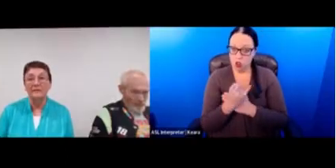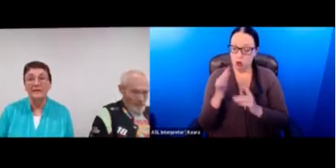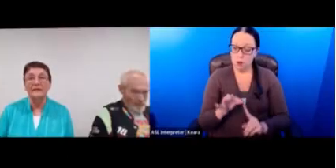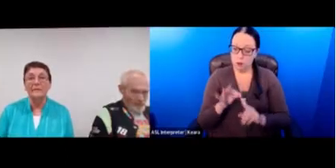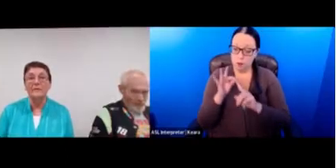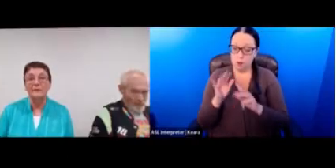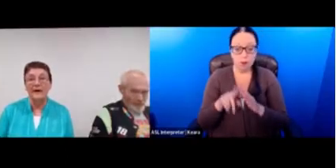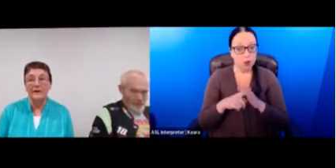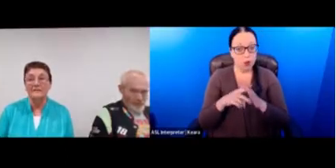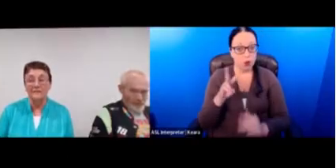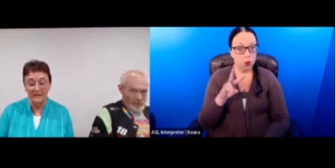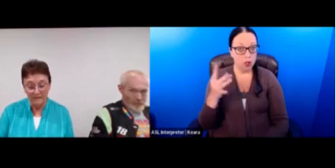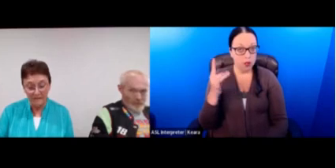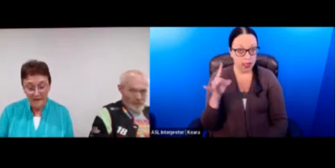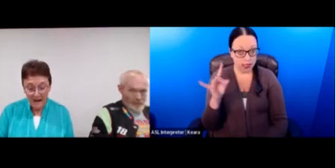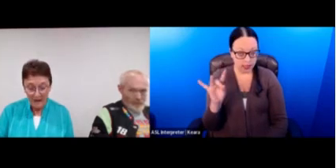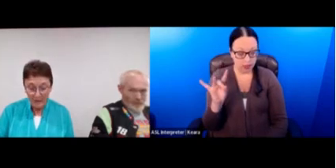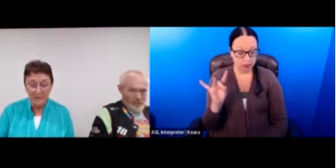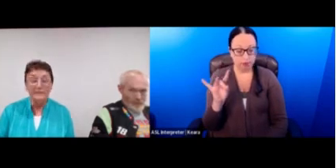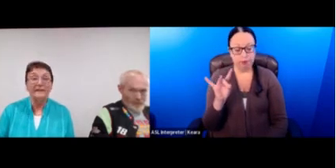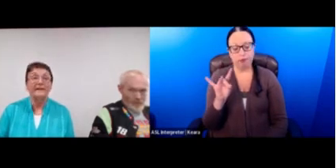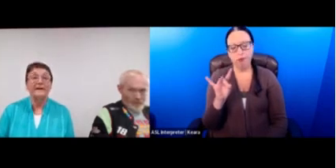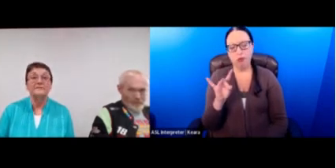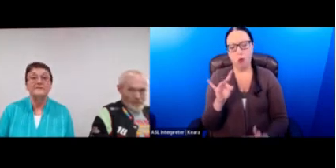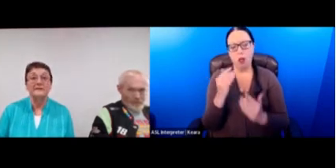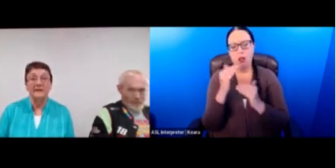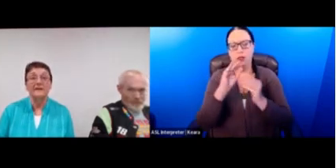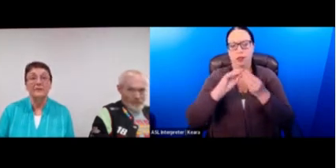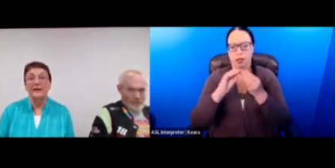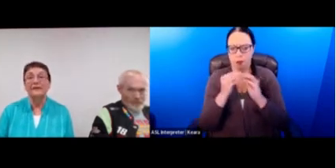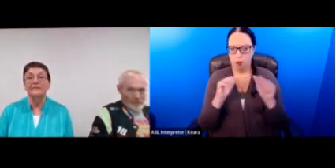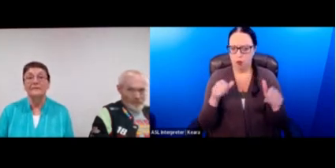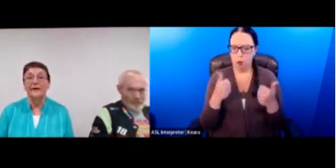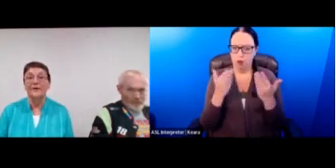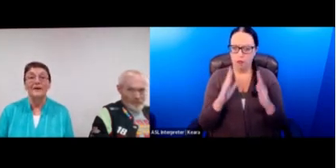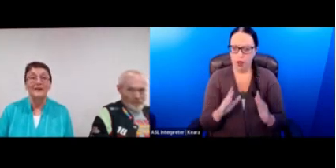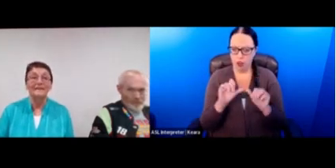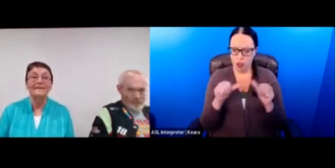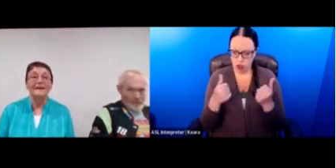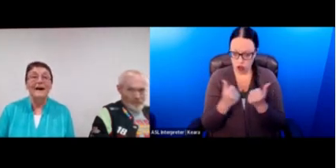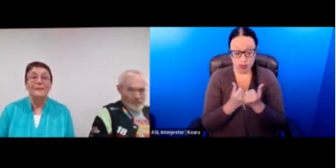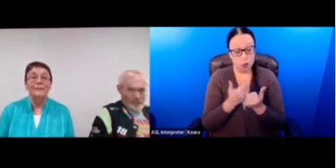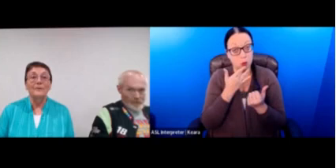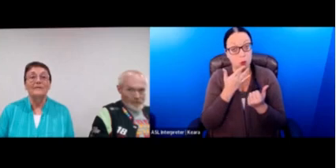a select number of provider agencies, we were lucky enough to get in on the ground level of that project. There was